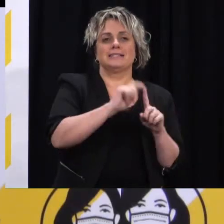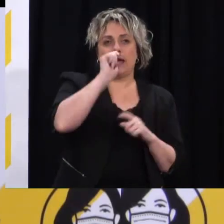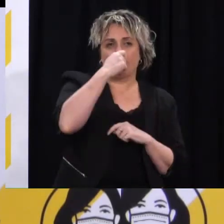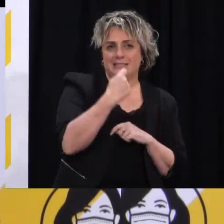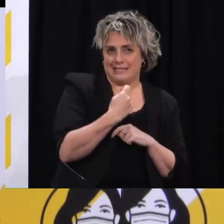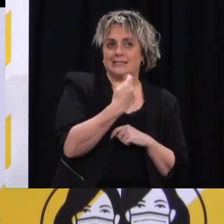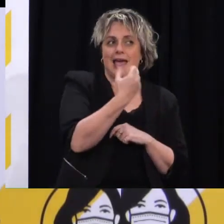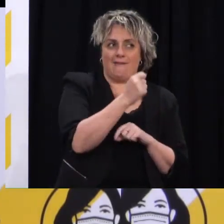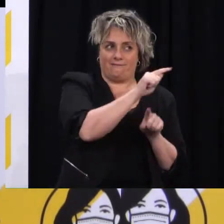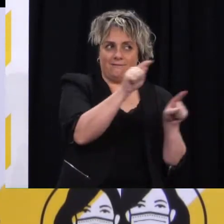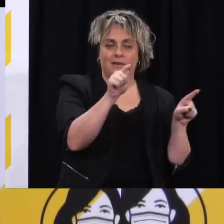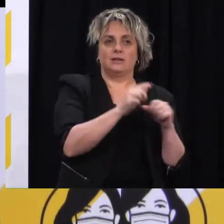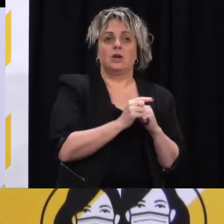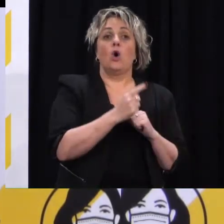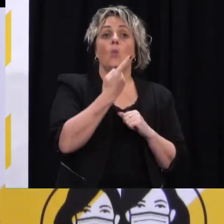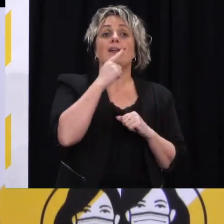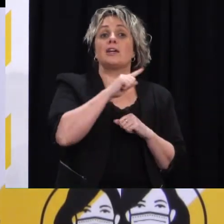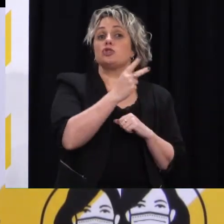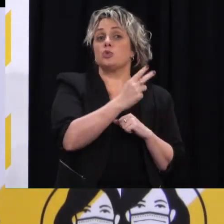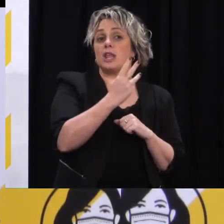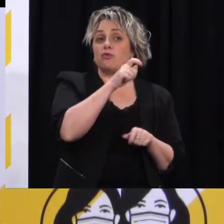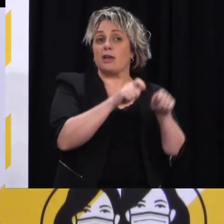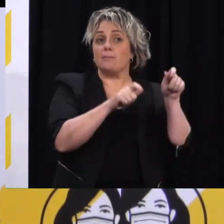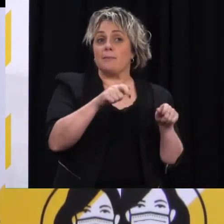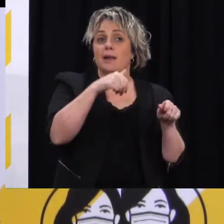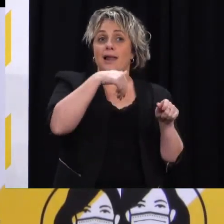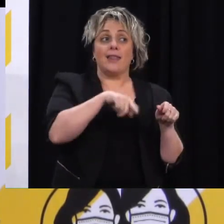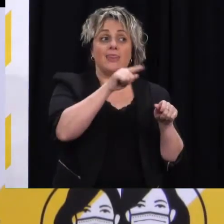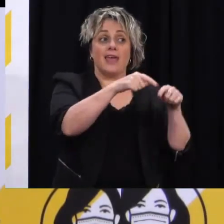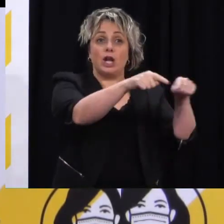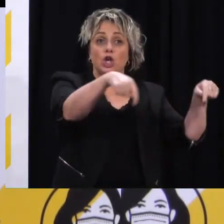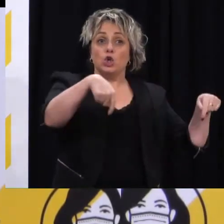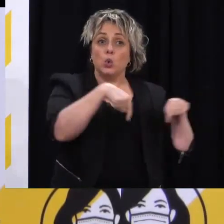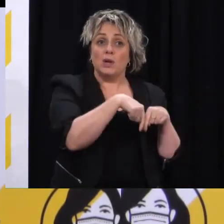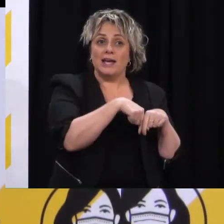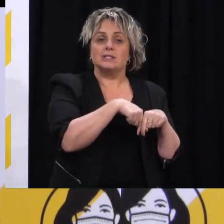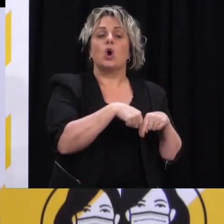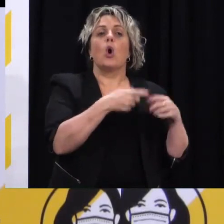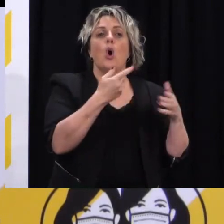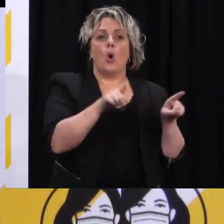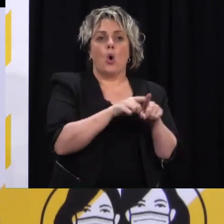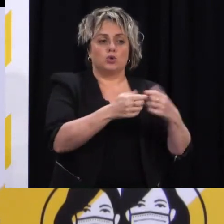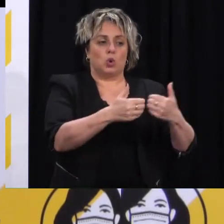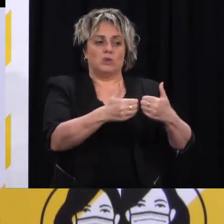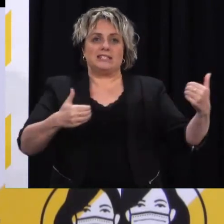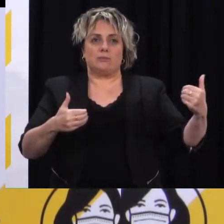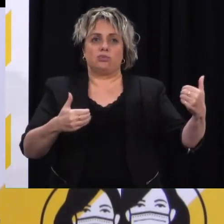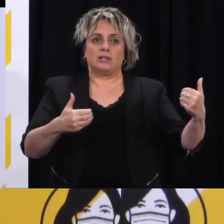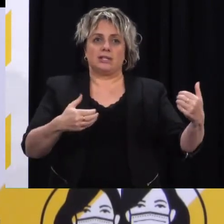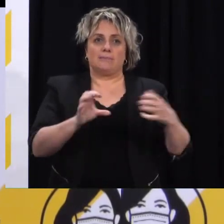They've already - they are already isolating and been tested. Likewise, there are 123